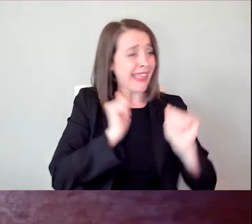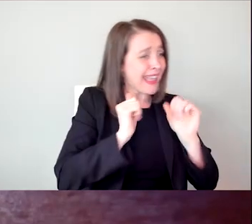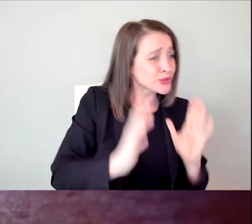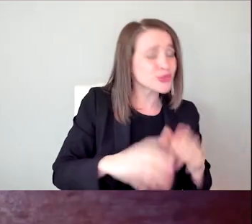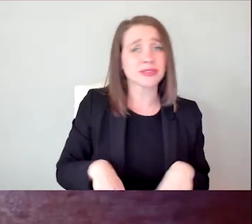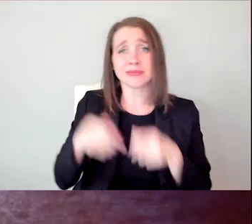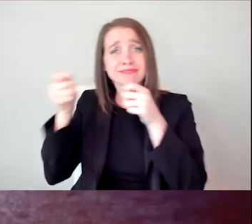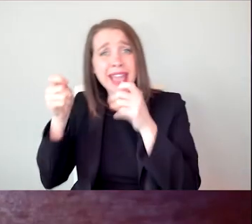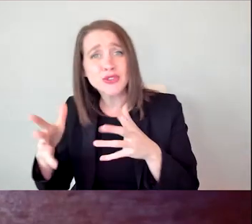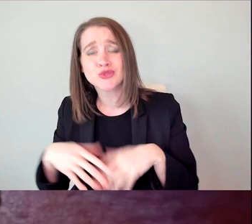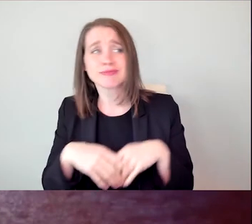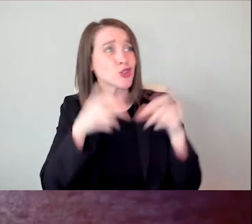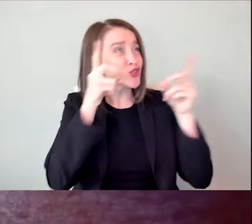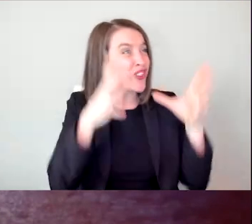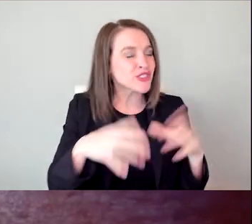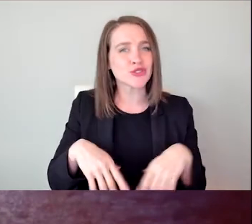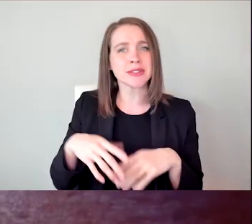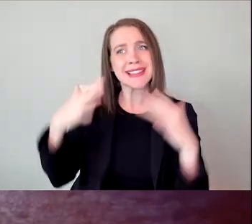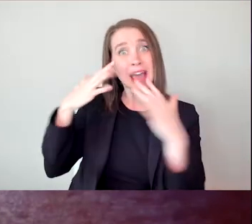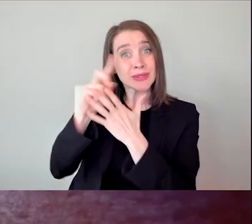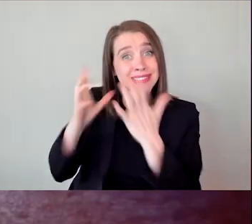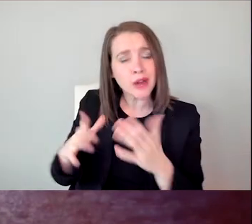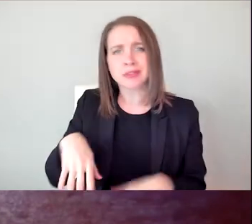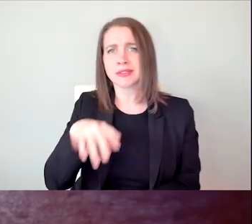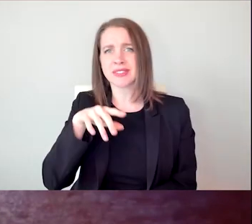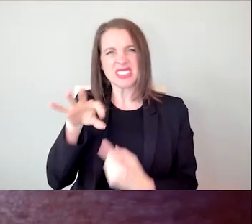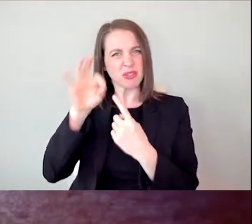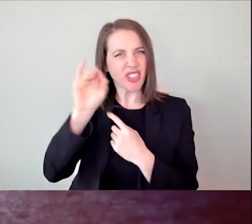and managers, directors, sound designers, VFX artists,